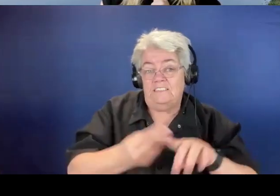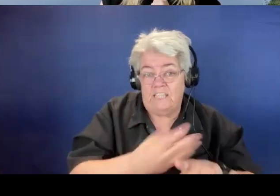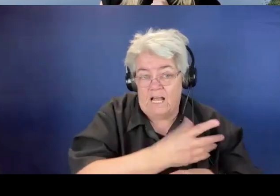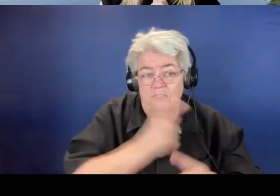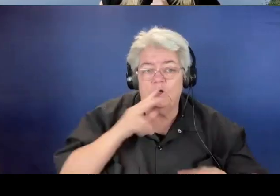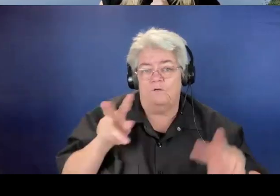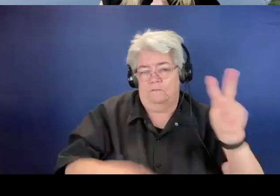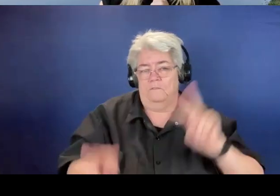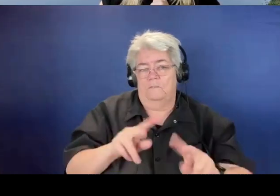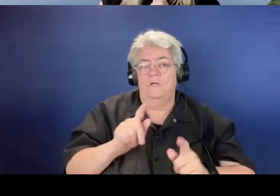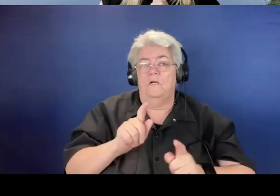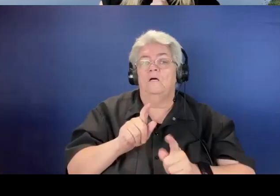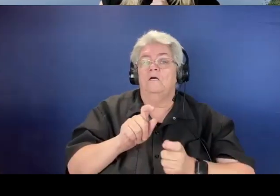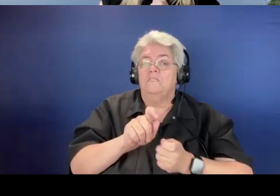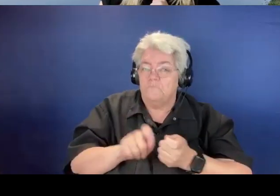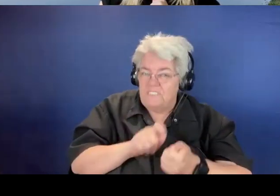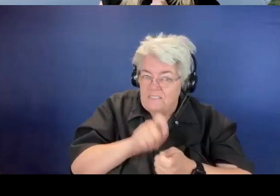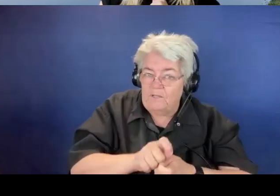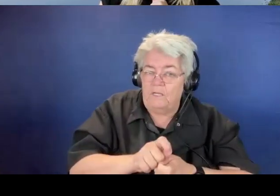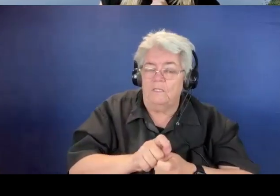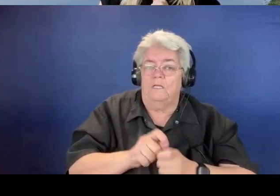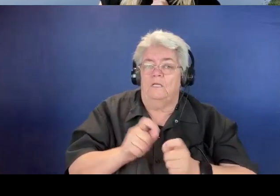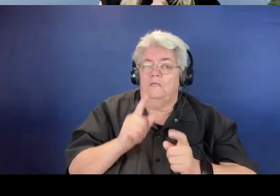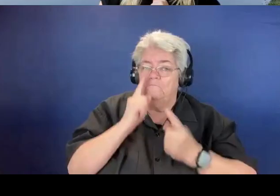specifically for children who are deaf and hard of hearing.